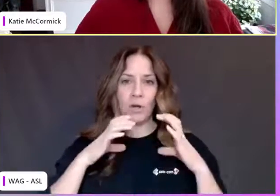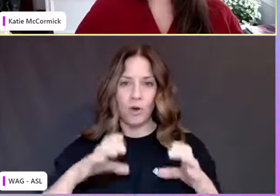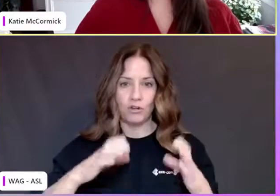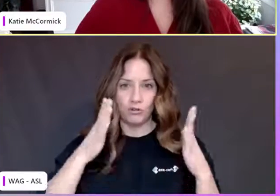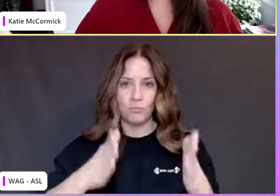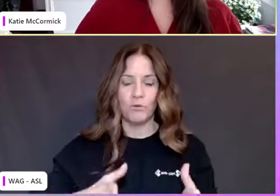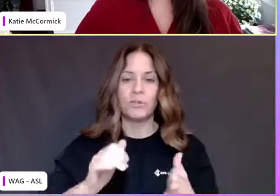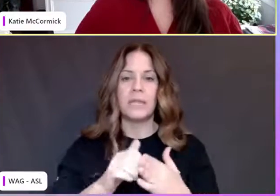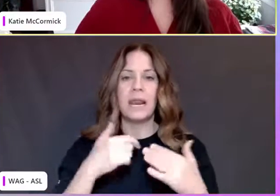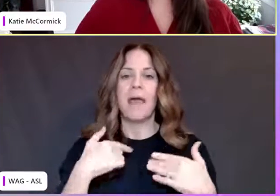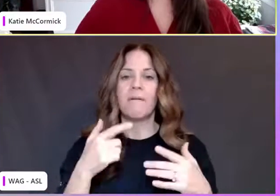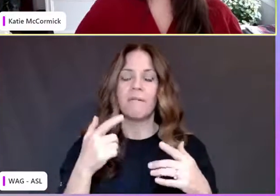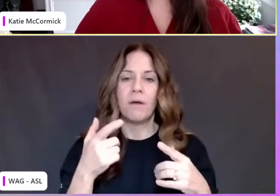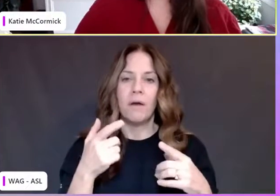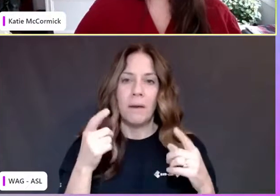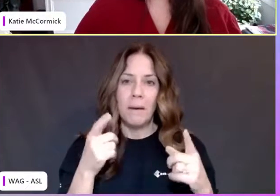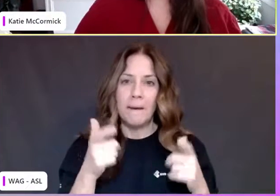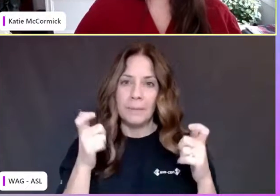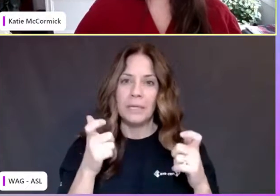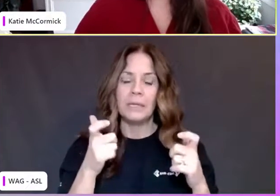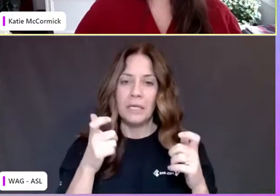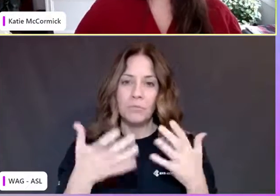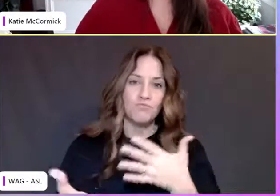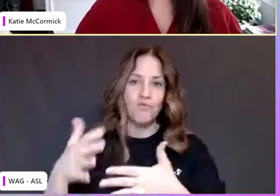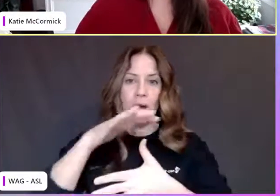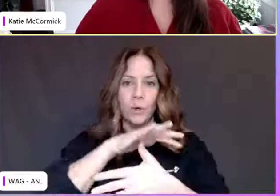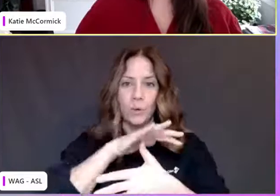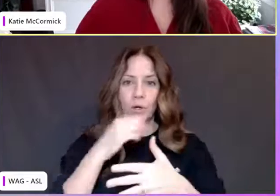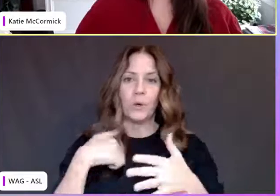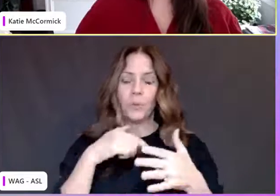[Katie McCormick] Customer feedback cycles are